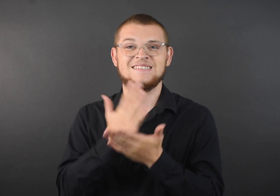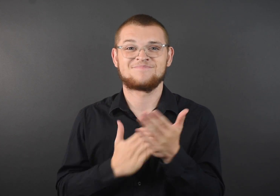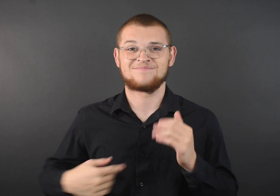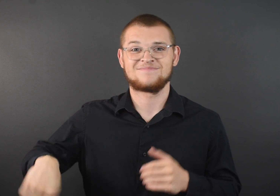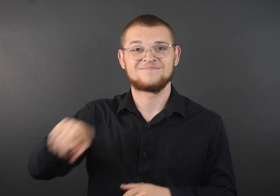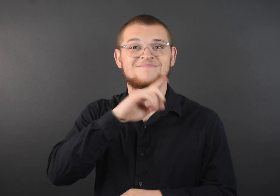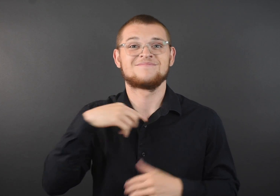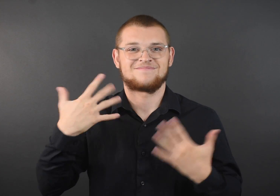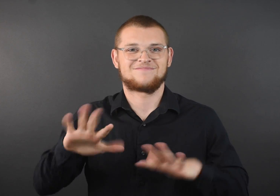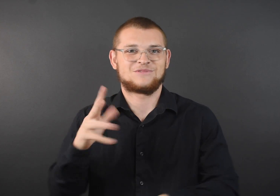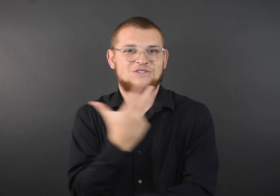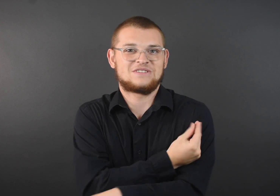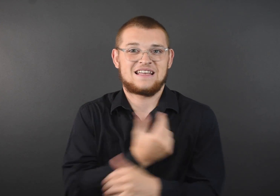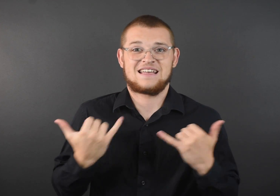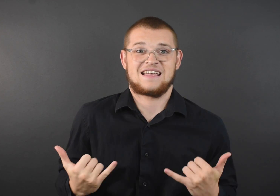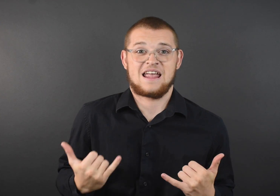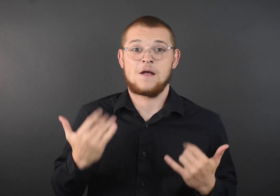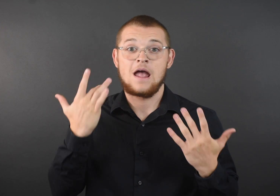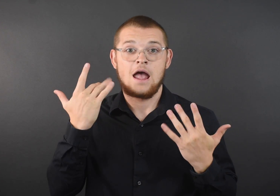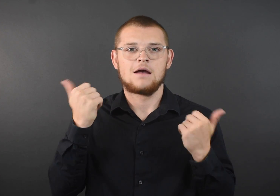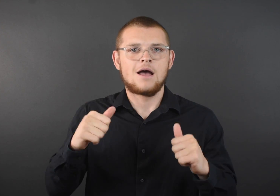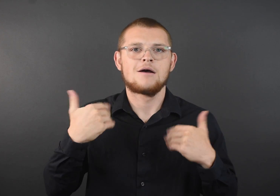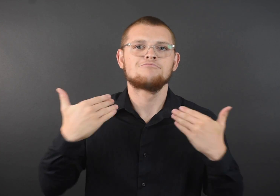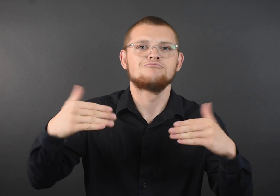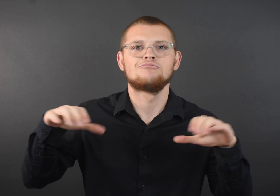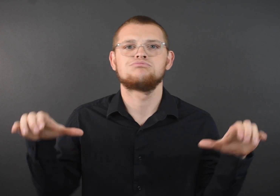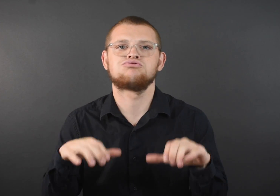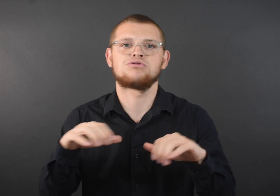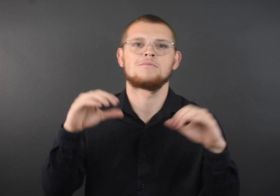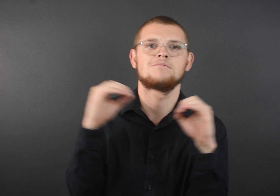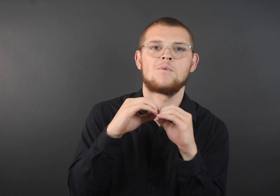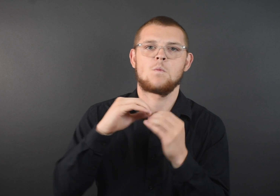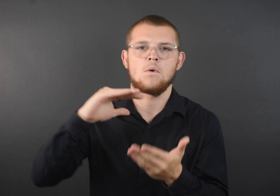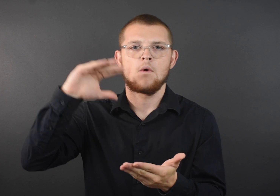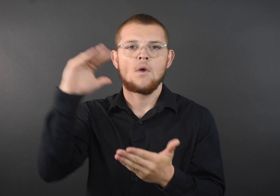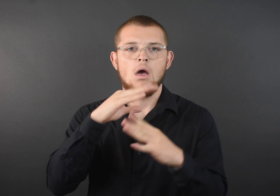so it's just the two of us," he said. Some are getting the shot now so they